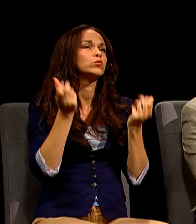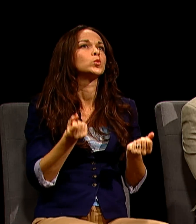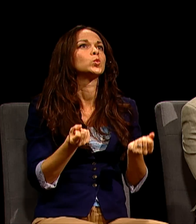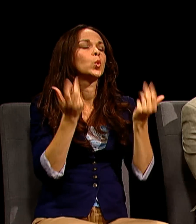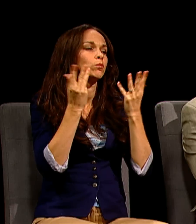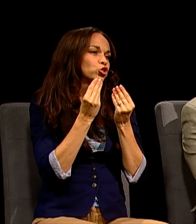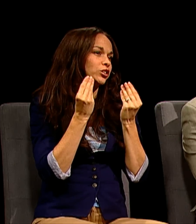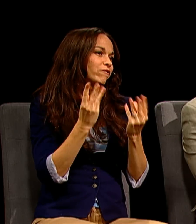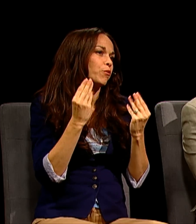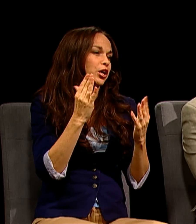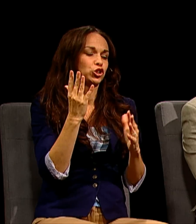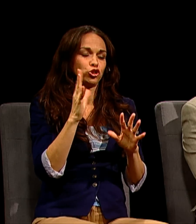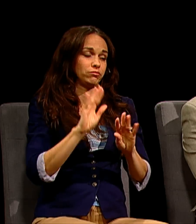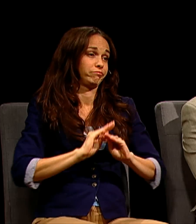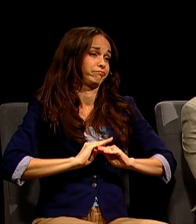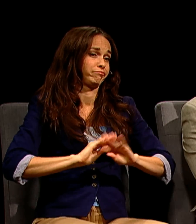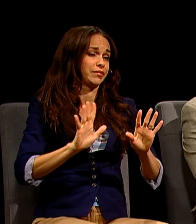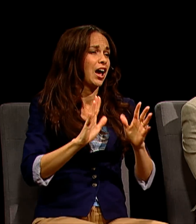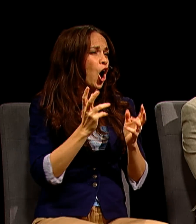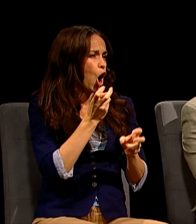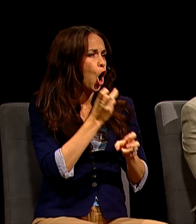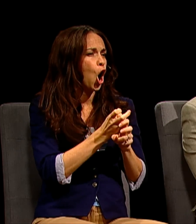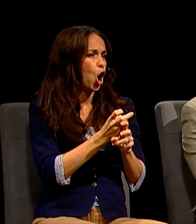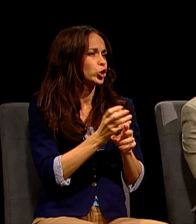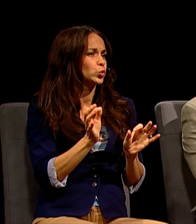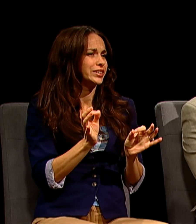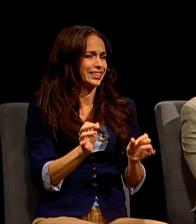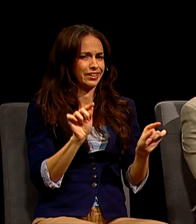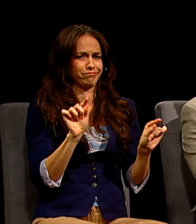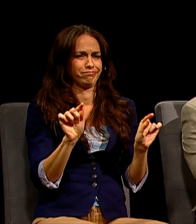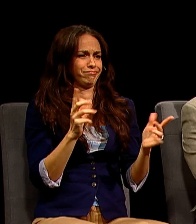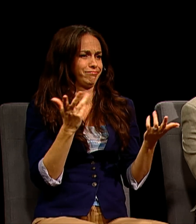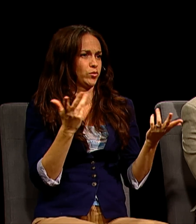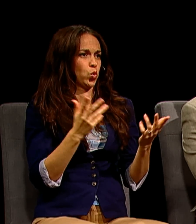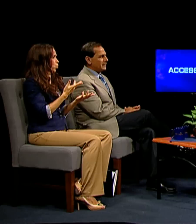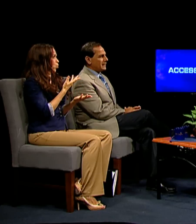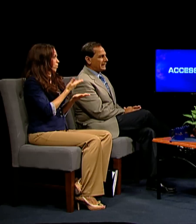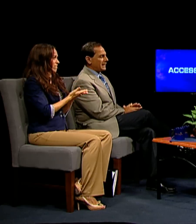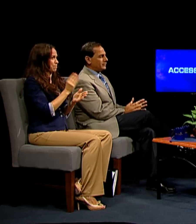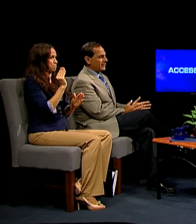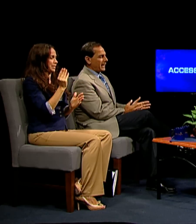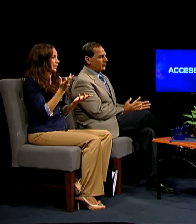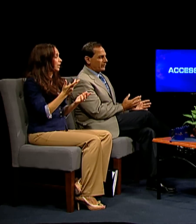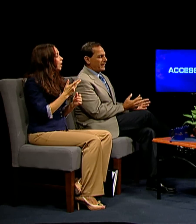hard to discern what it is. I have a fear that a lot of people like to get what they